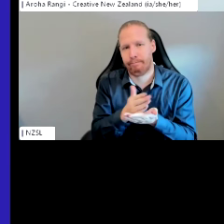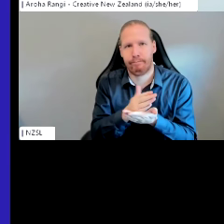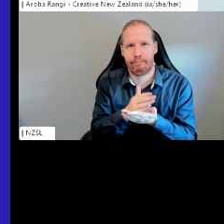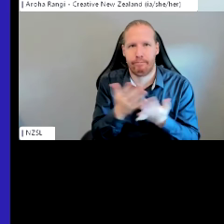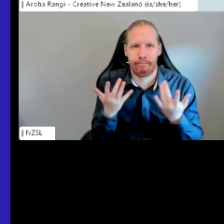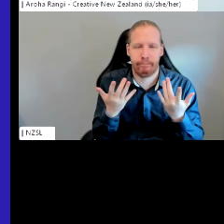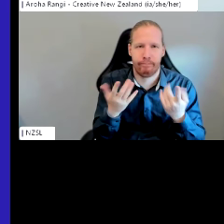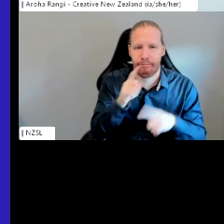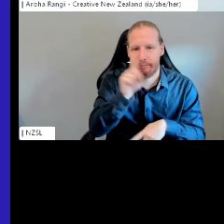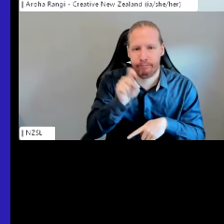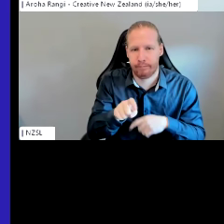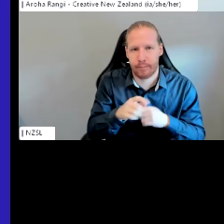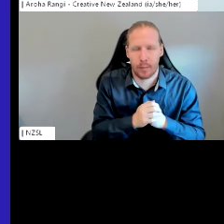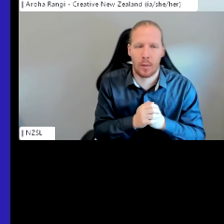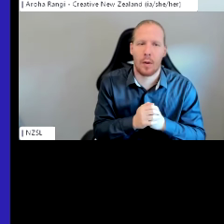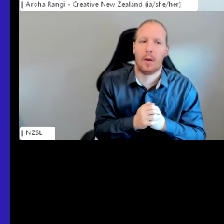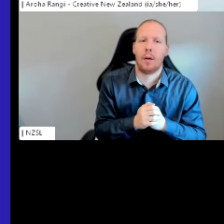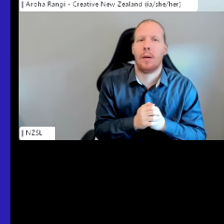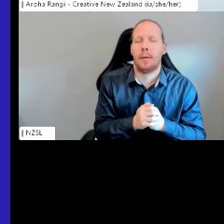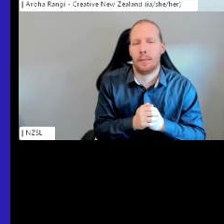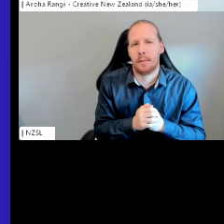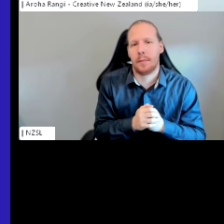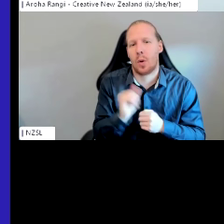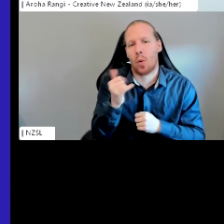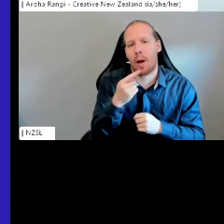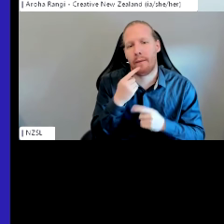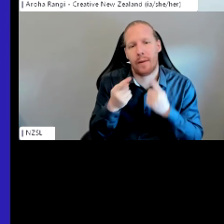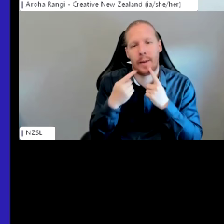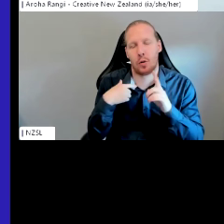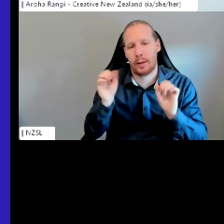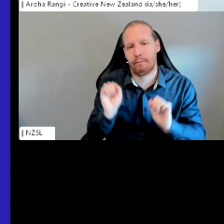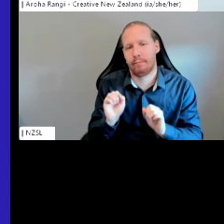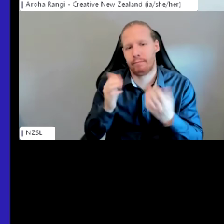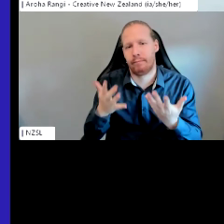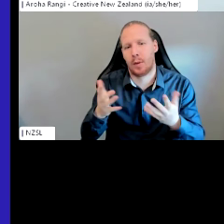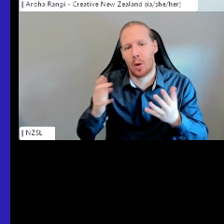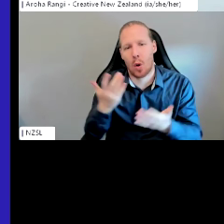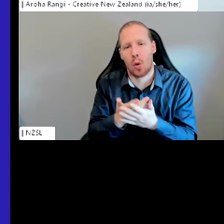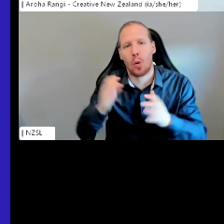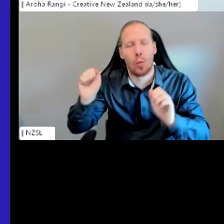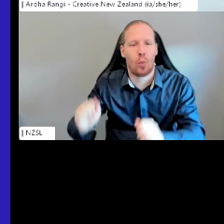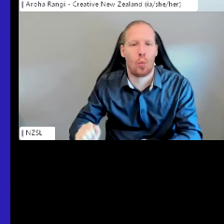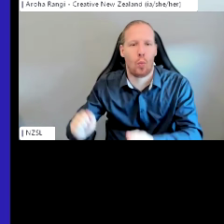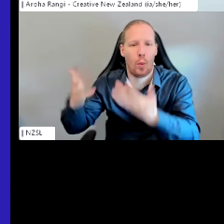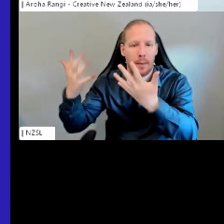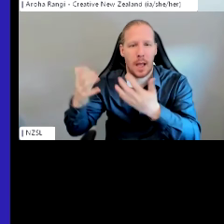um we give them it in a you know we put it on a web page or something but we're unable to can't